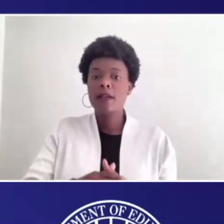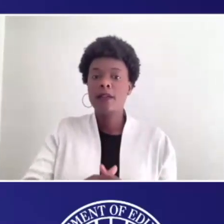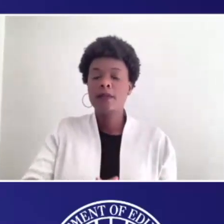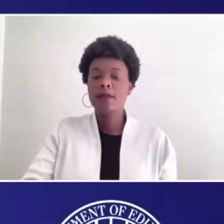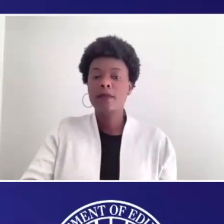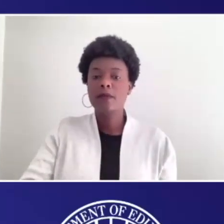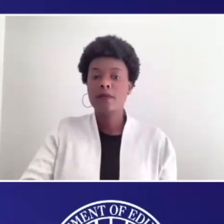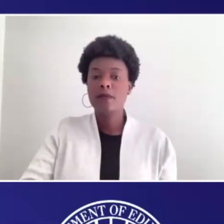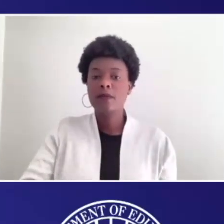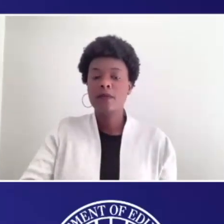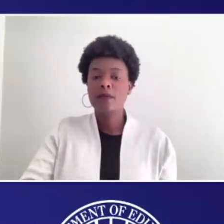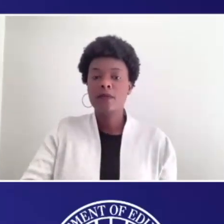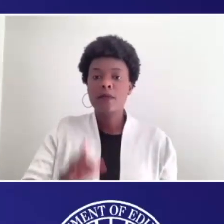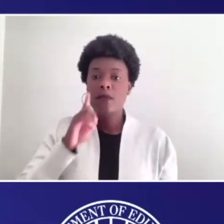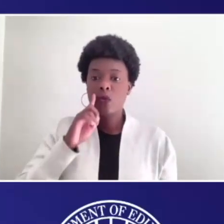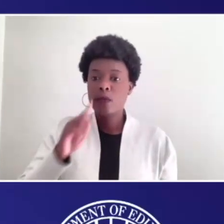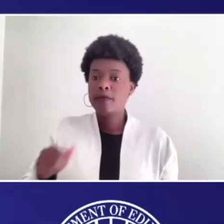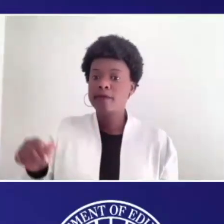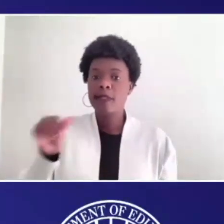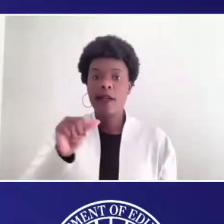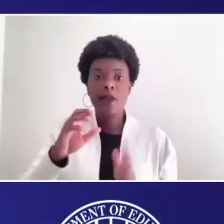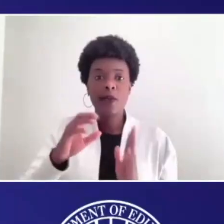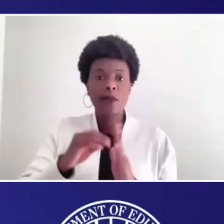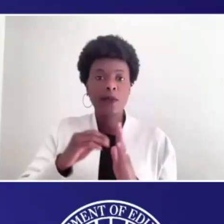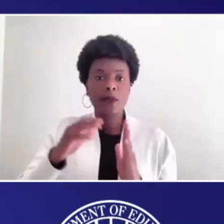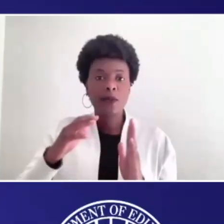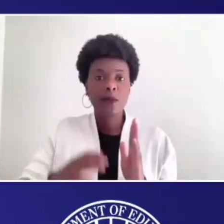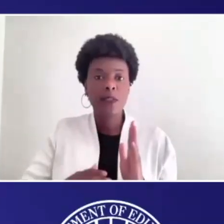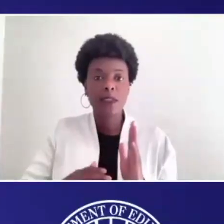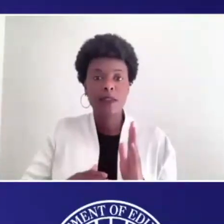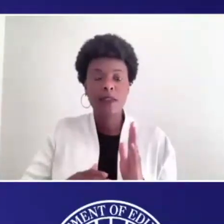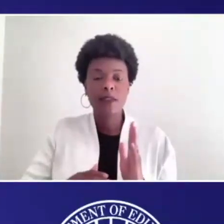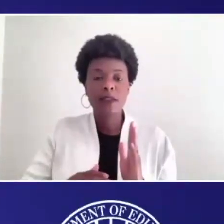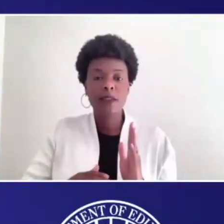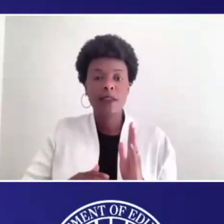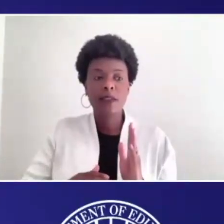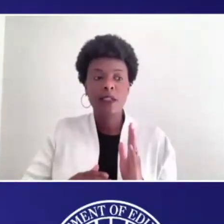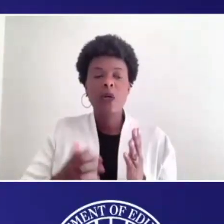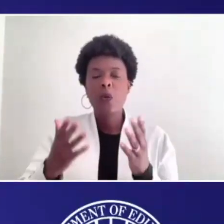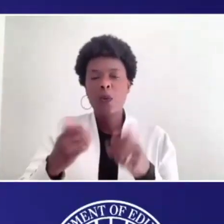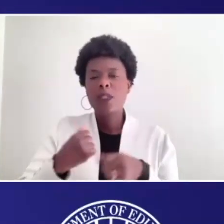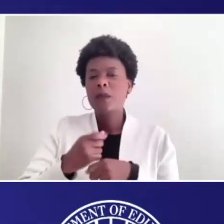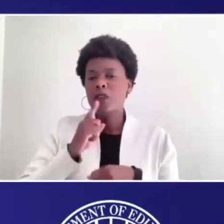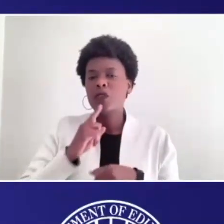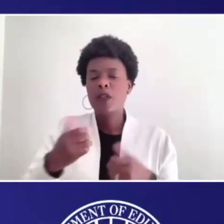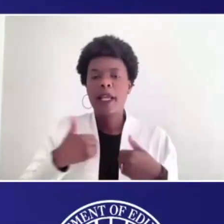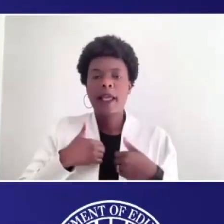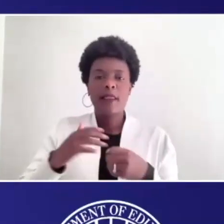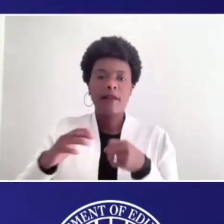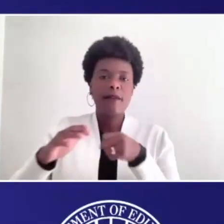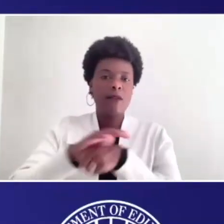for other students or -- that they have basically -- you know, we wanted to give them the full, the full benefit of that,